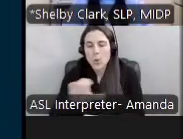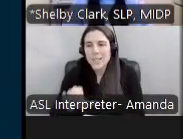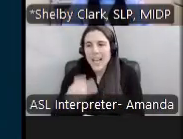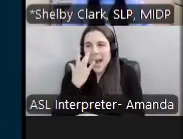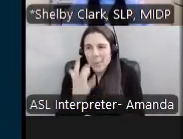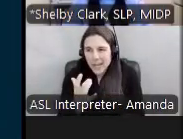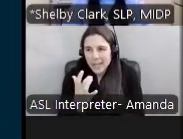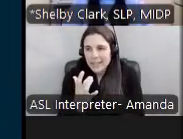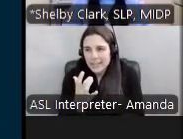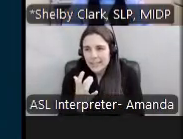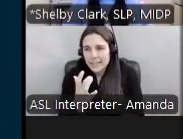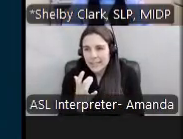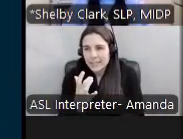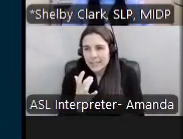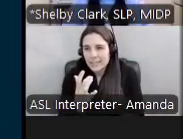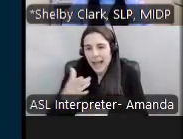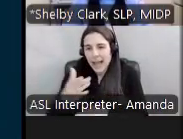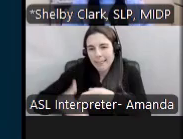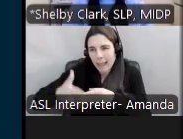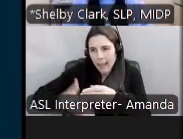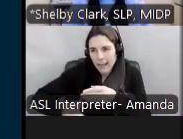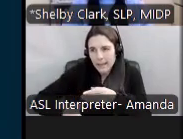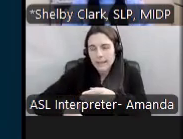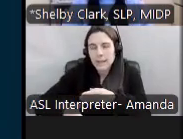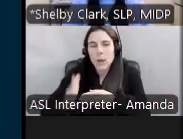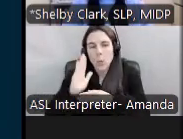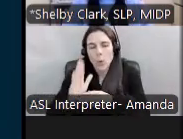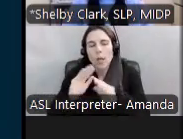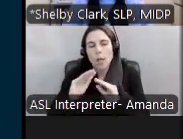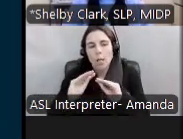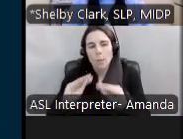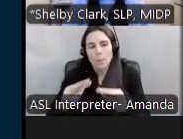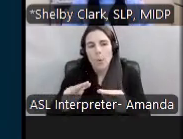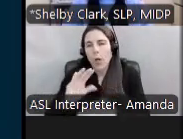caption it at the end of the session, so that we don't have